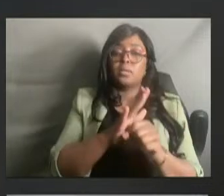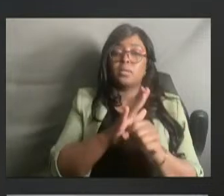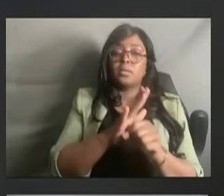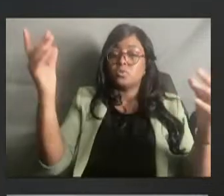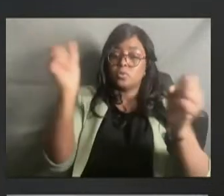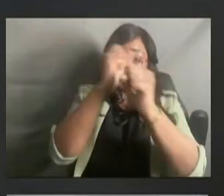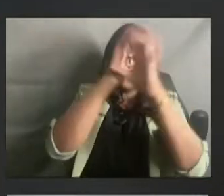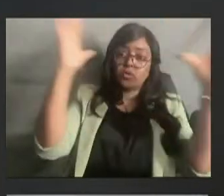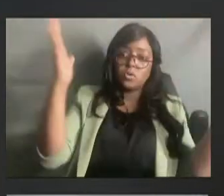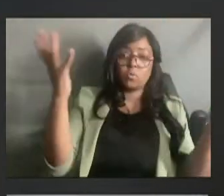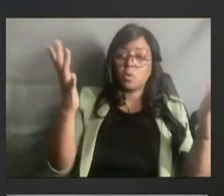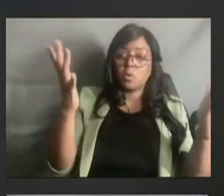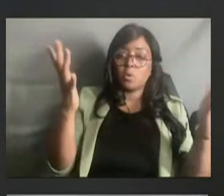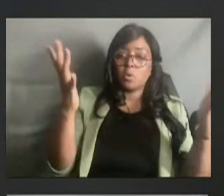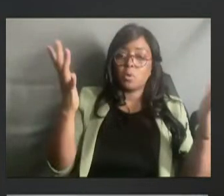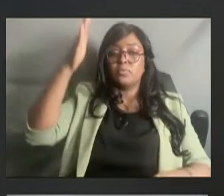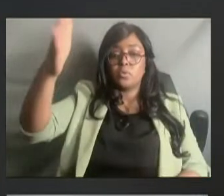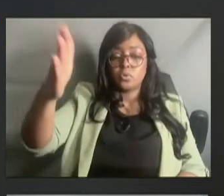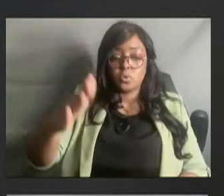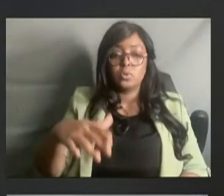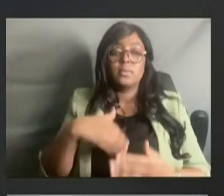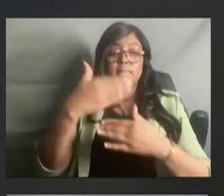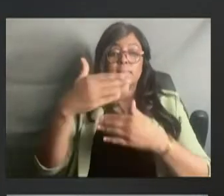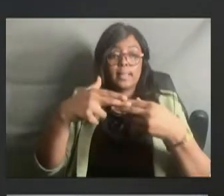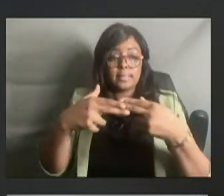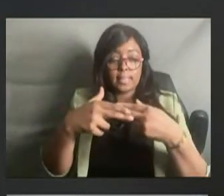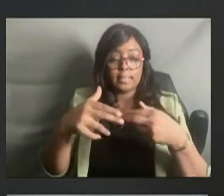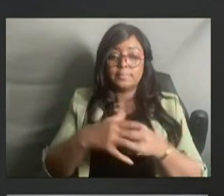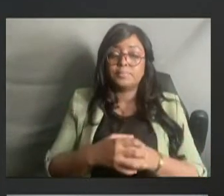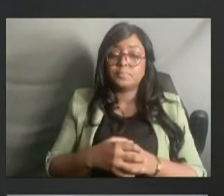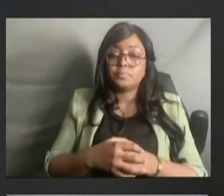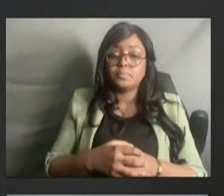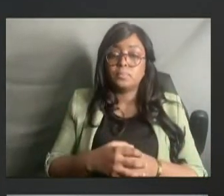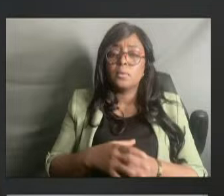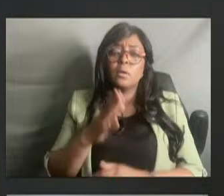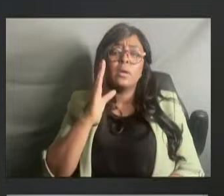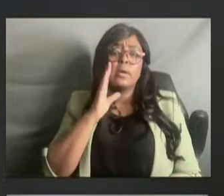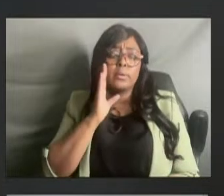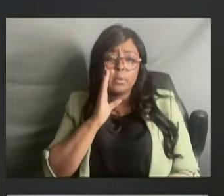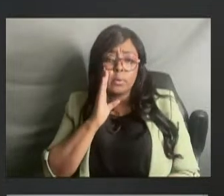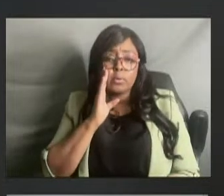couple of commitments and give you some visioning about where